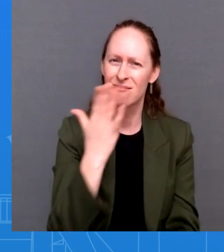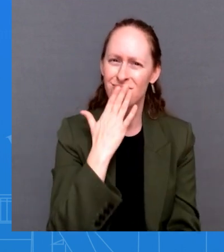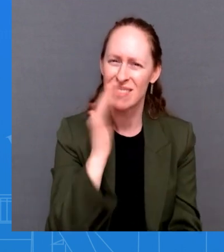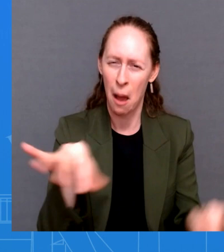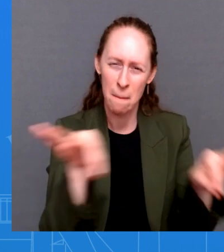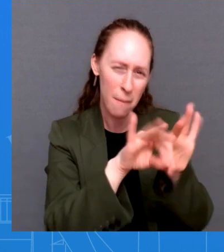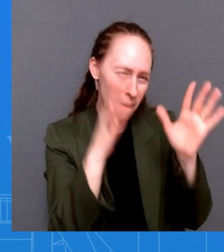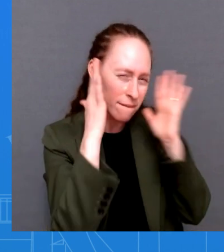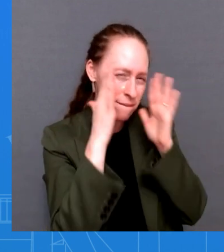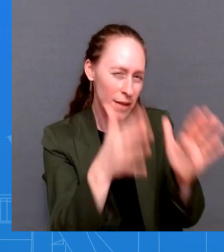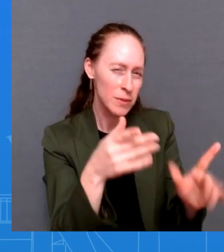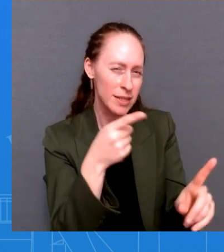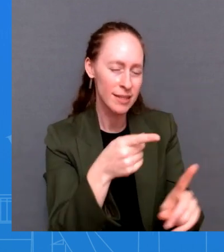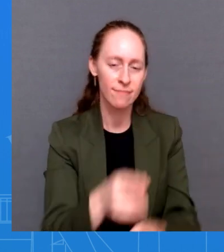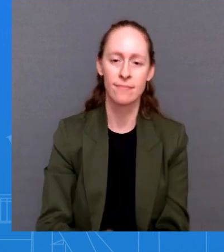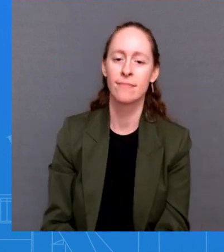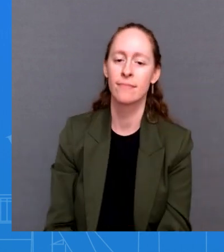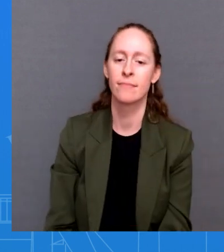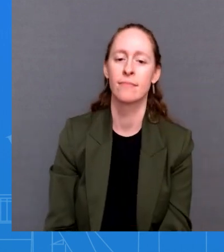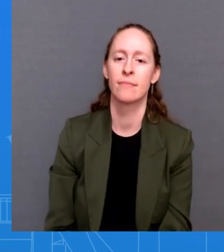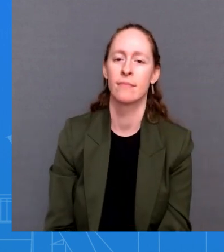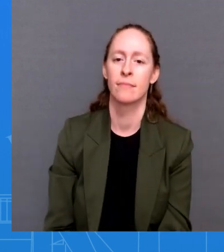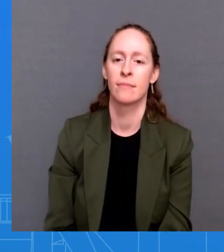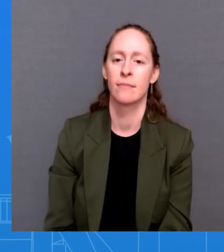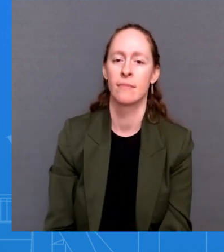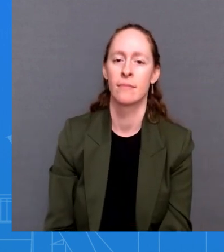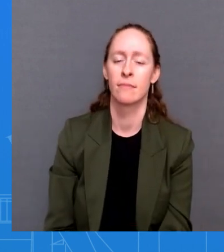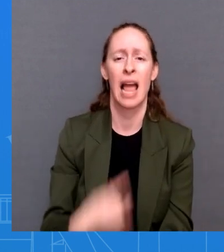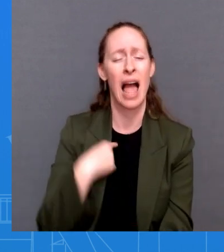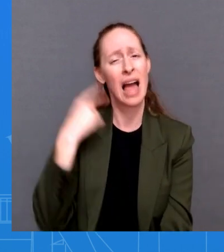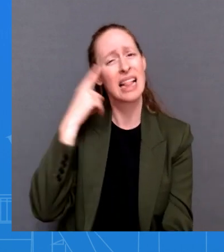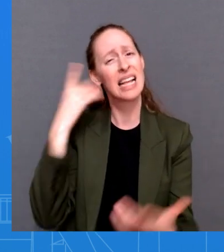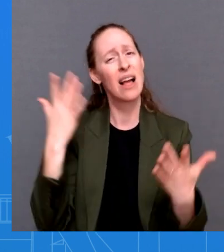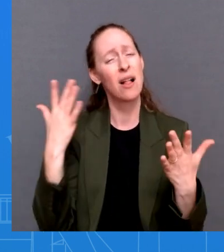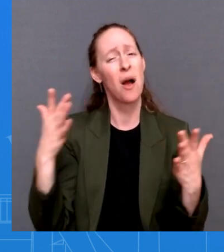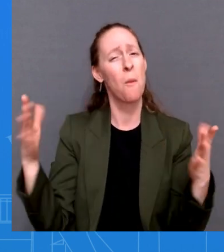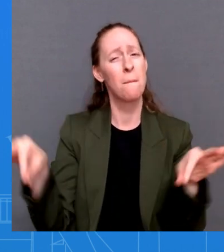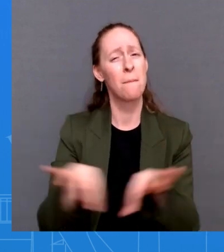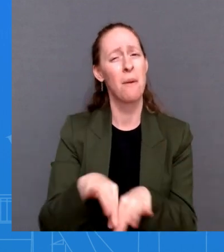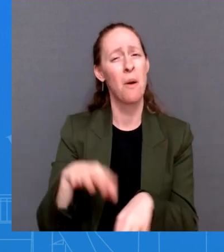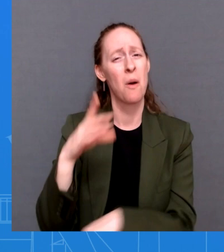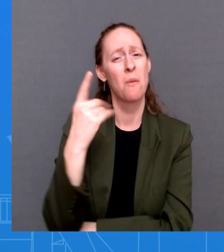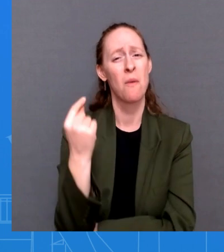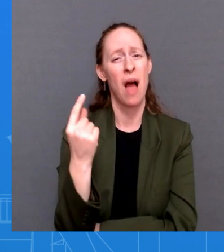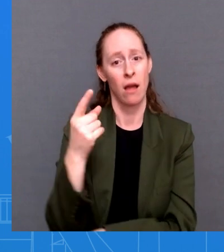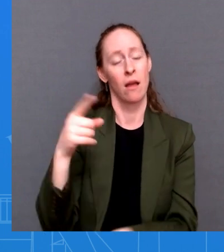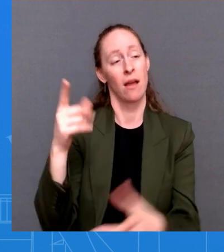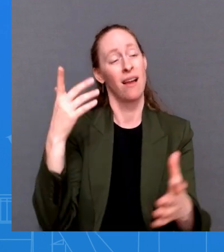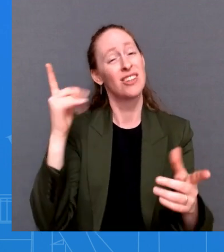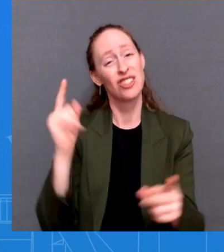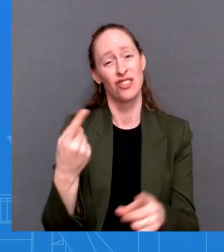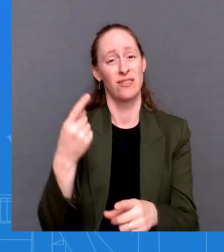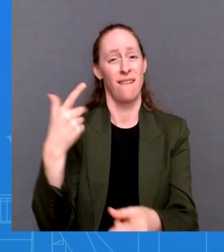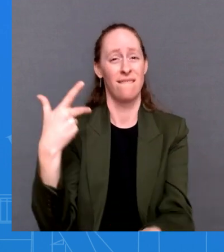is getting these vaccines out and into arms. As Dimitri just mentioned, if a state comes to us and says they've used 85 percent of their supply,